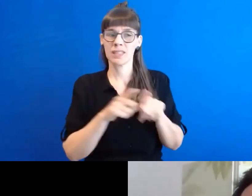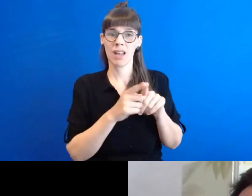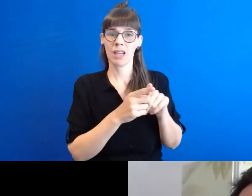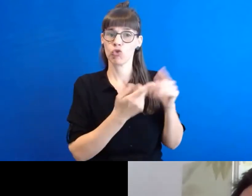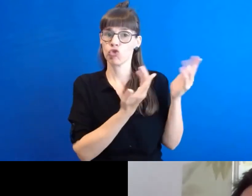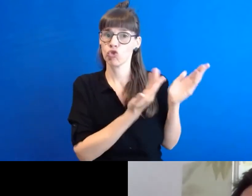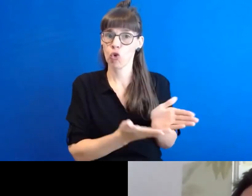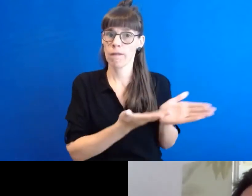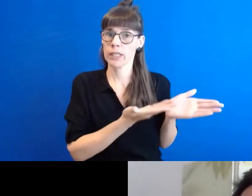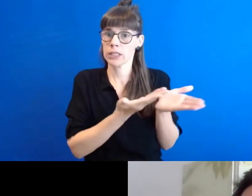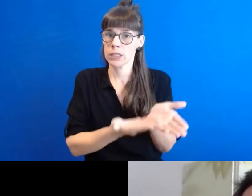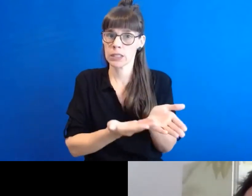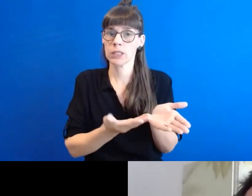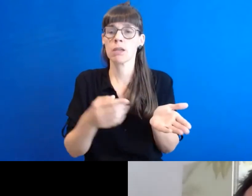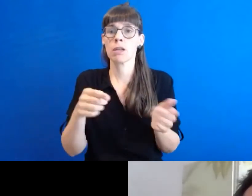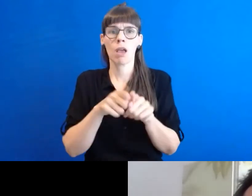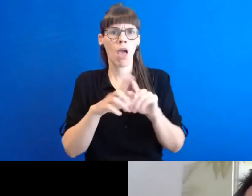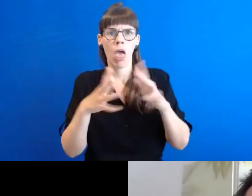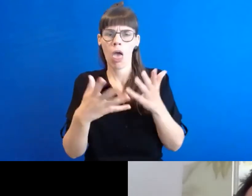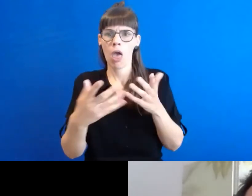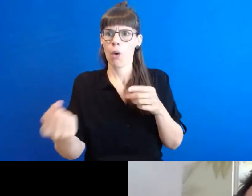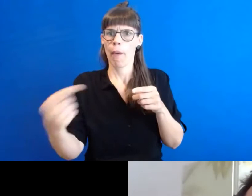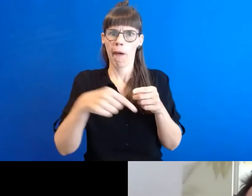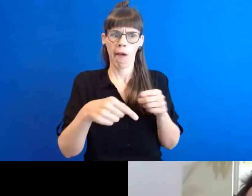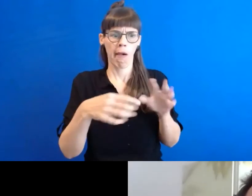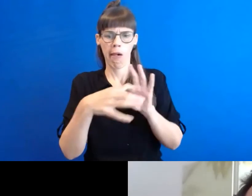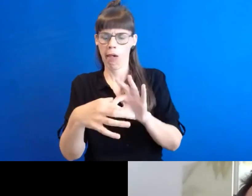all operations reported this increase between